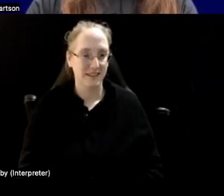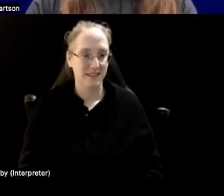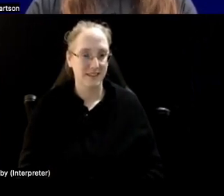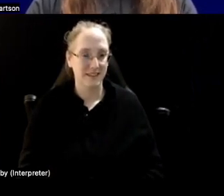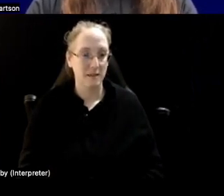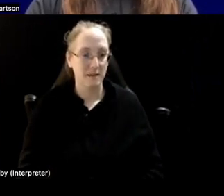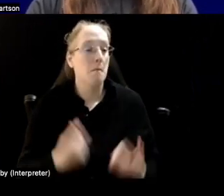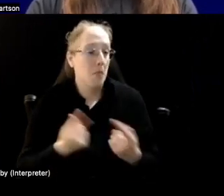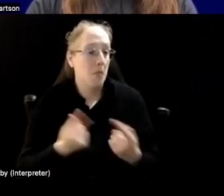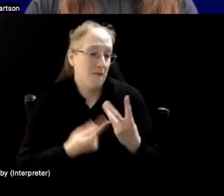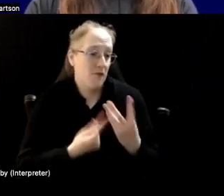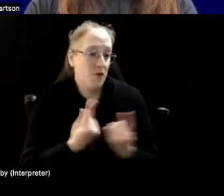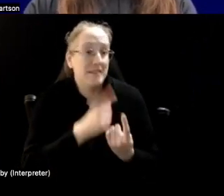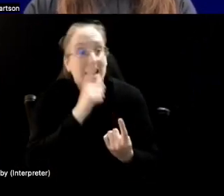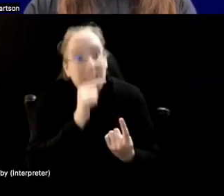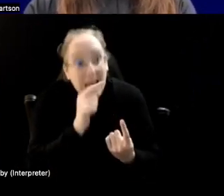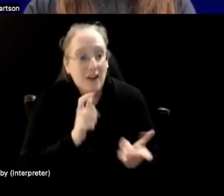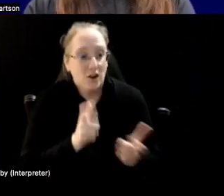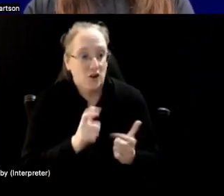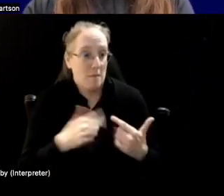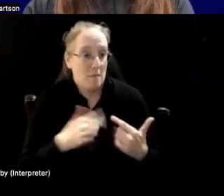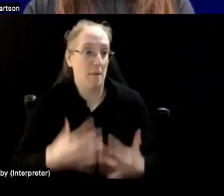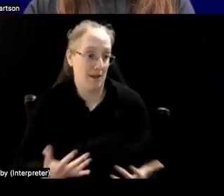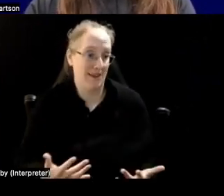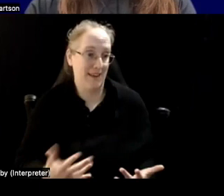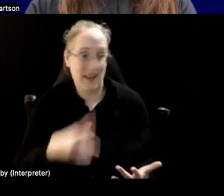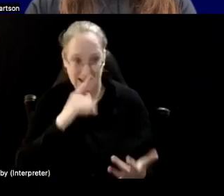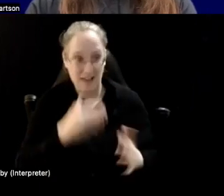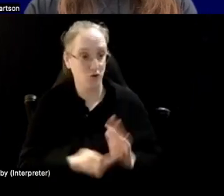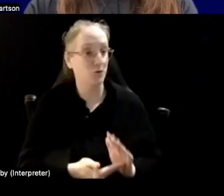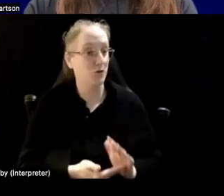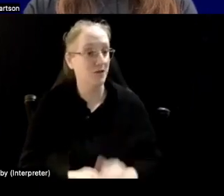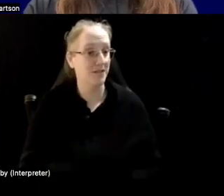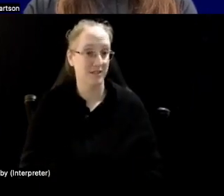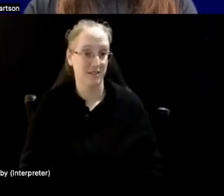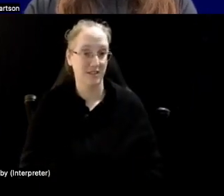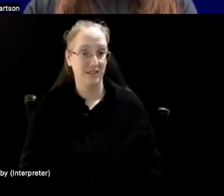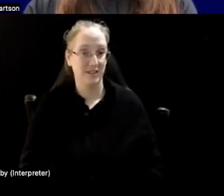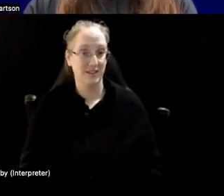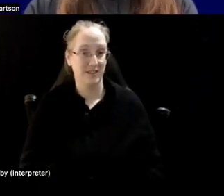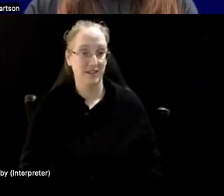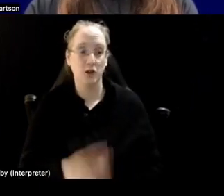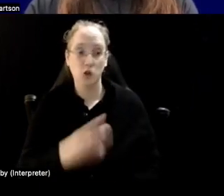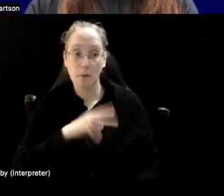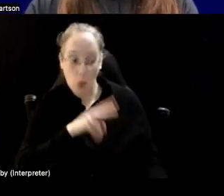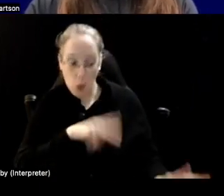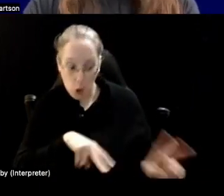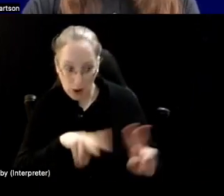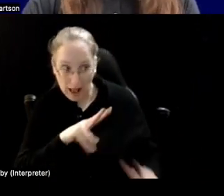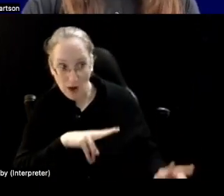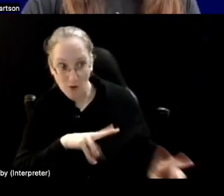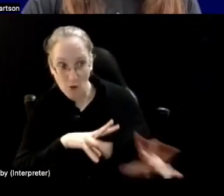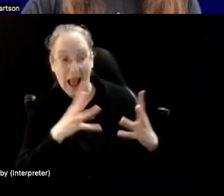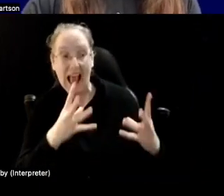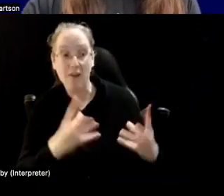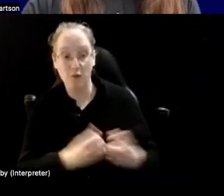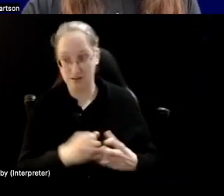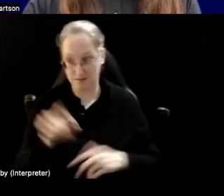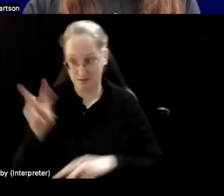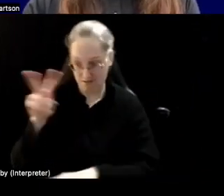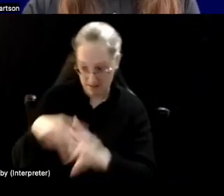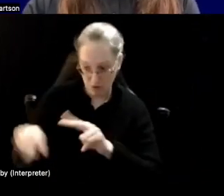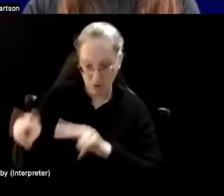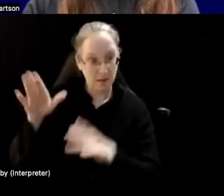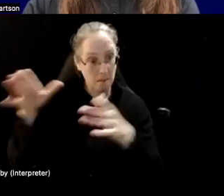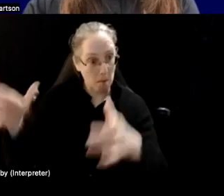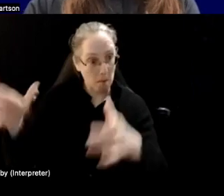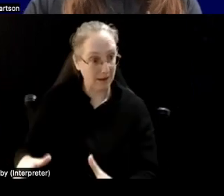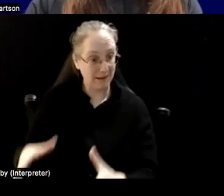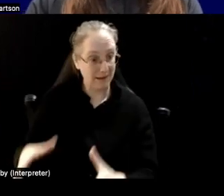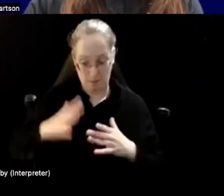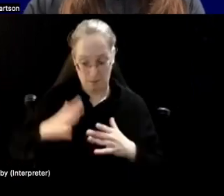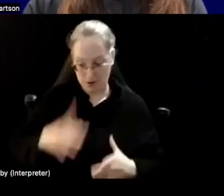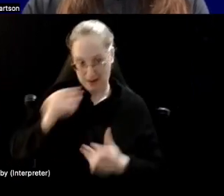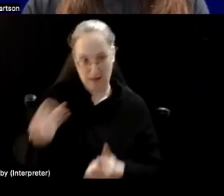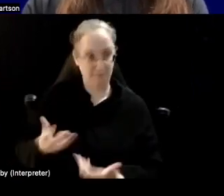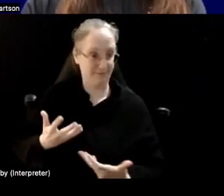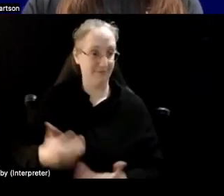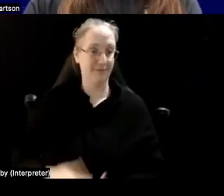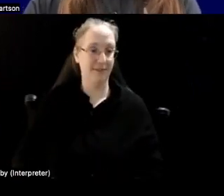they can control and can contribute, so be on the lookout for everything that a body might do.